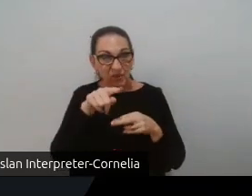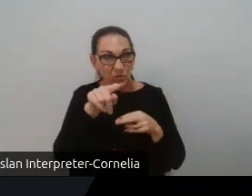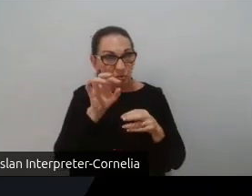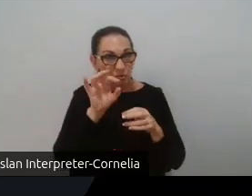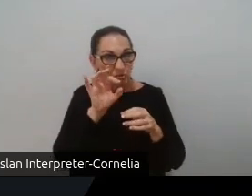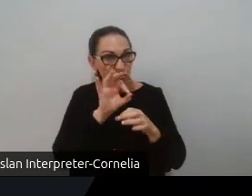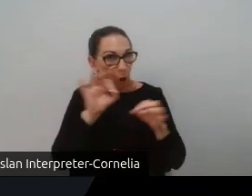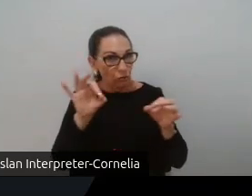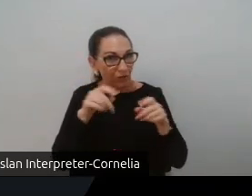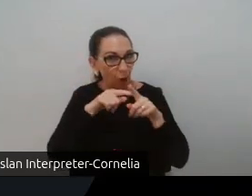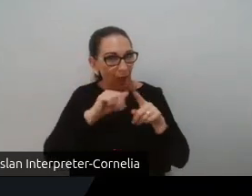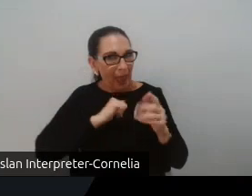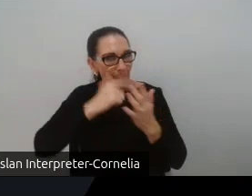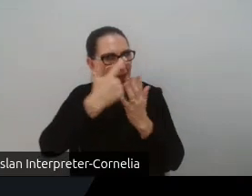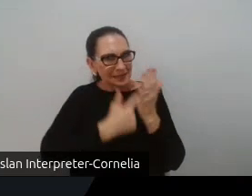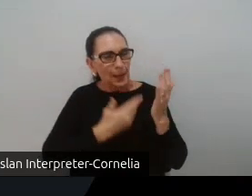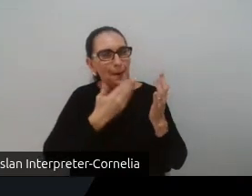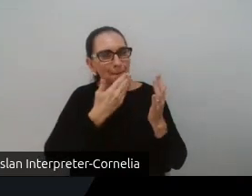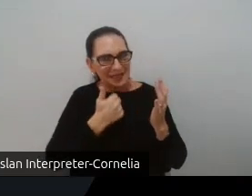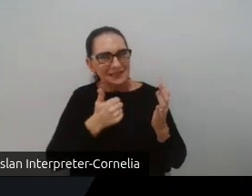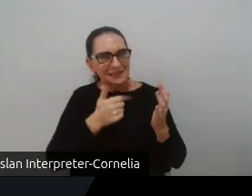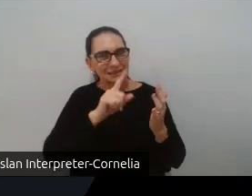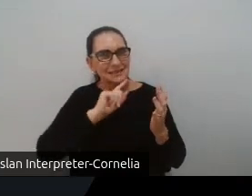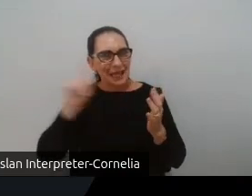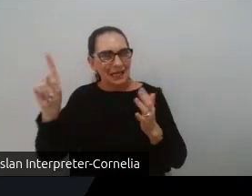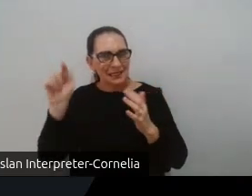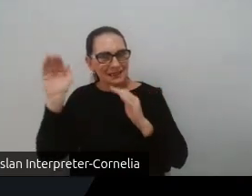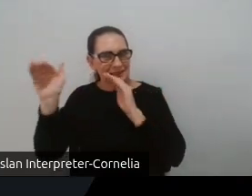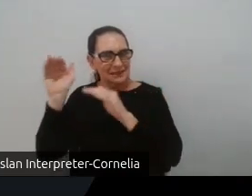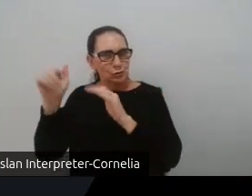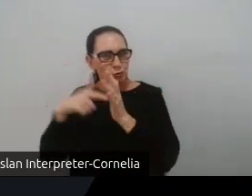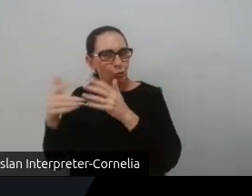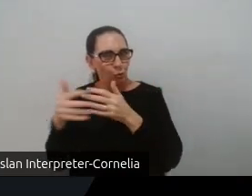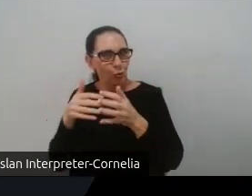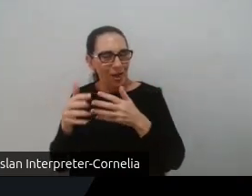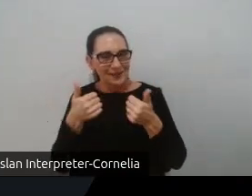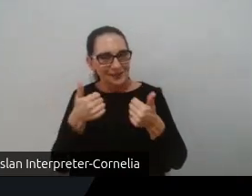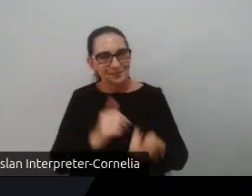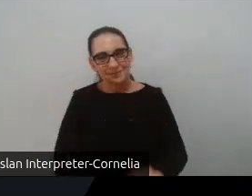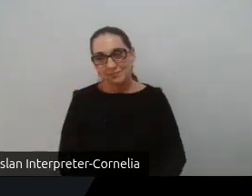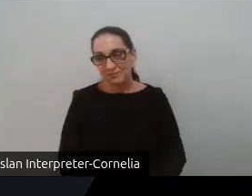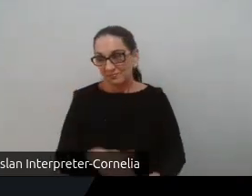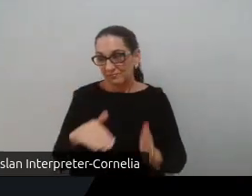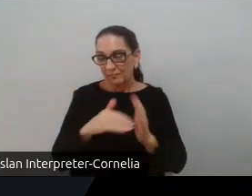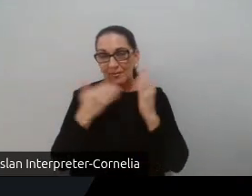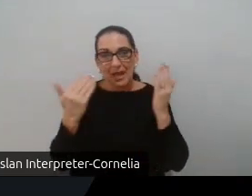on it and encourage your your colleagues to do that as well. Um that is the end of our PowerPoint